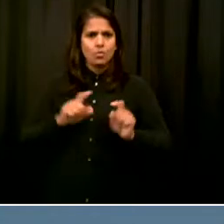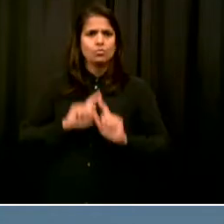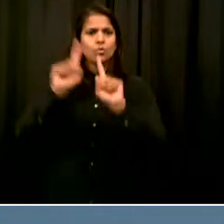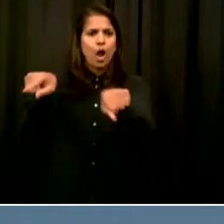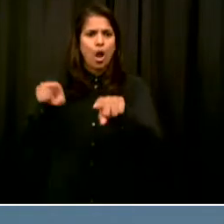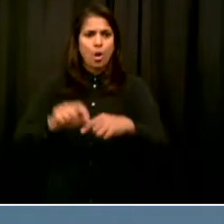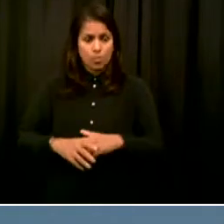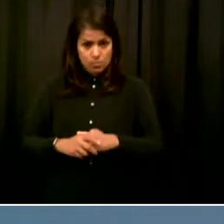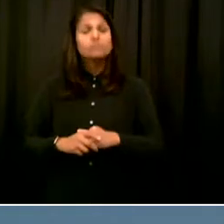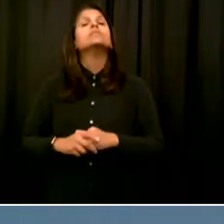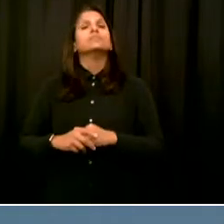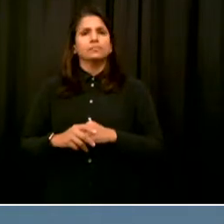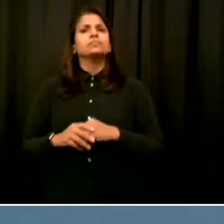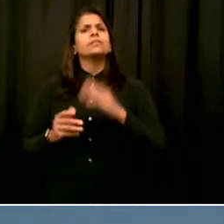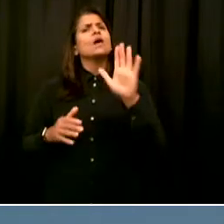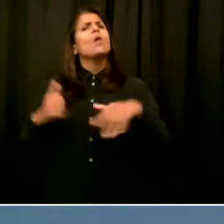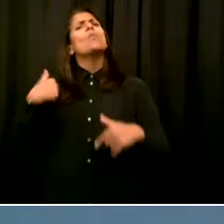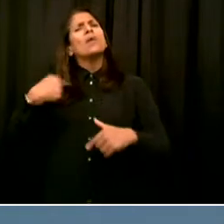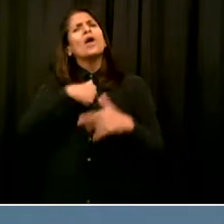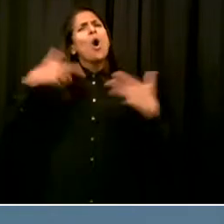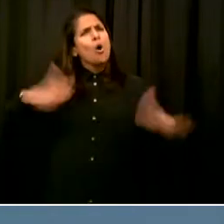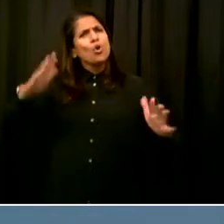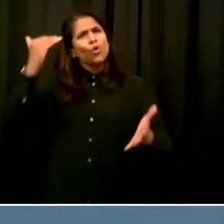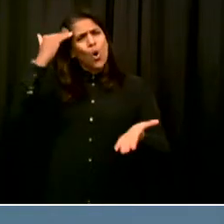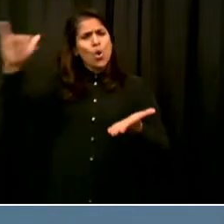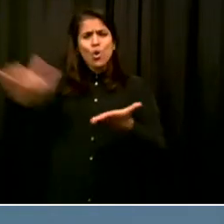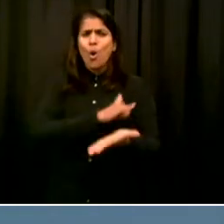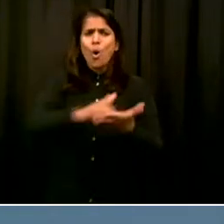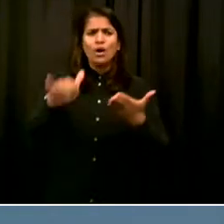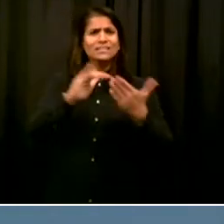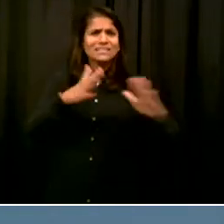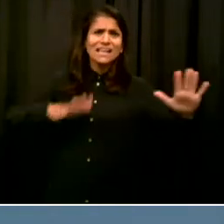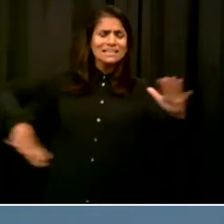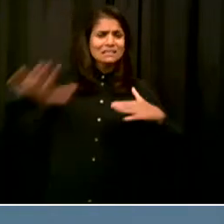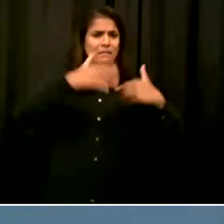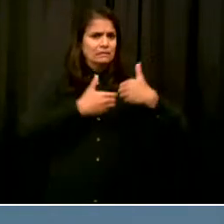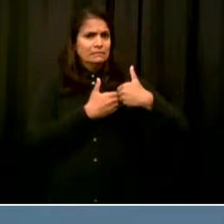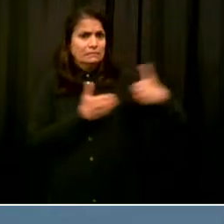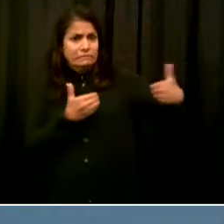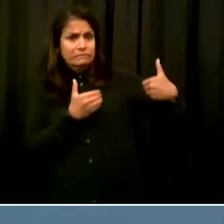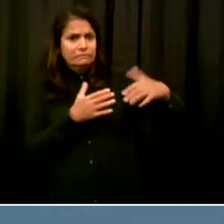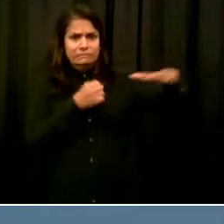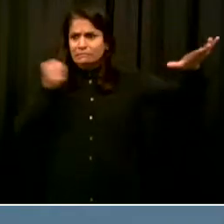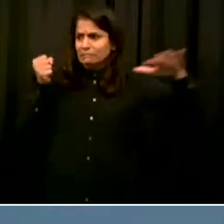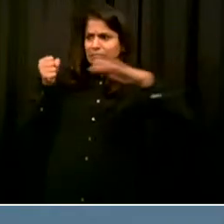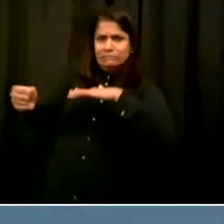YOU NEED. IT IS HARD FOR PEOPLE DIAGNOSED WITH COVID TO GO HOME AND